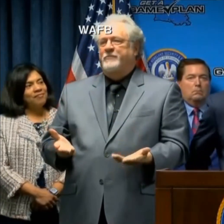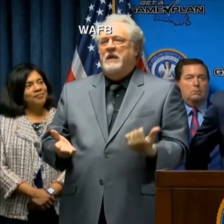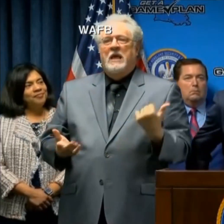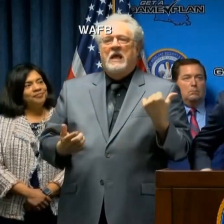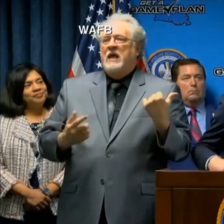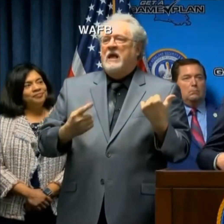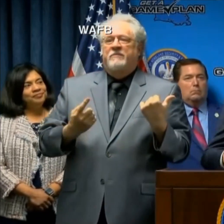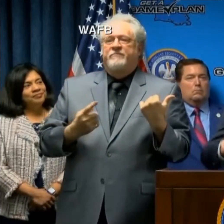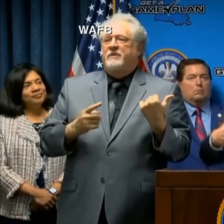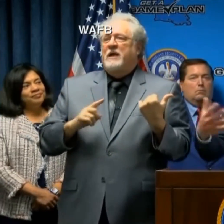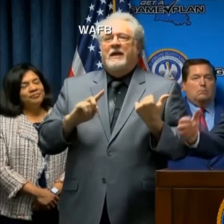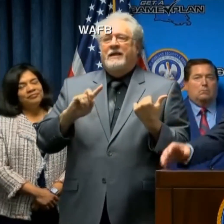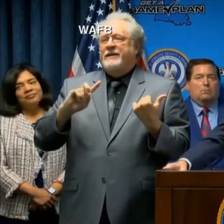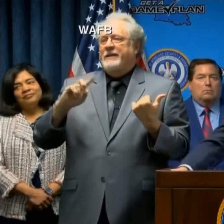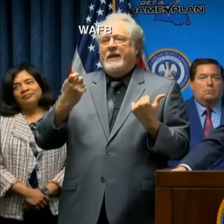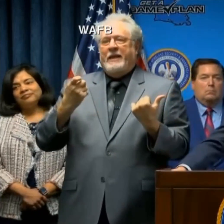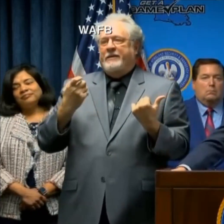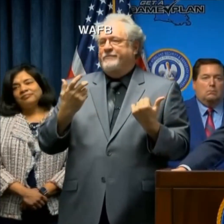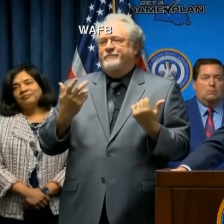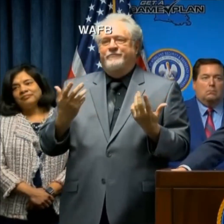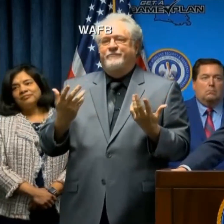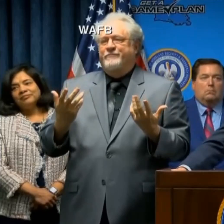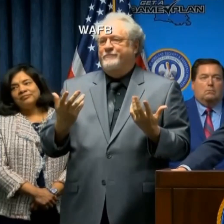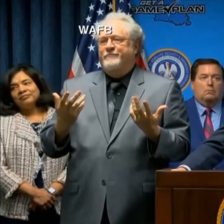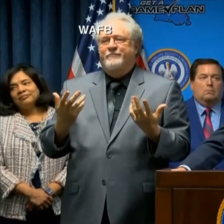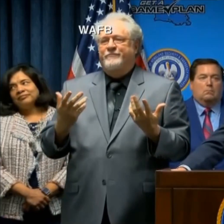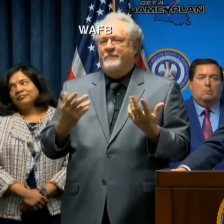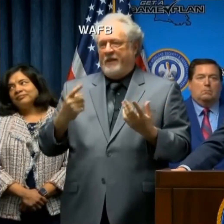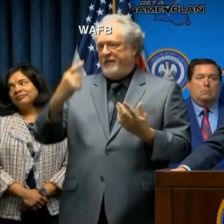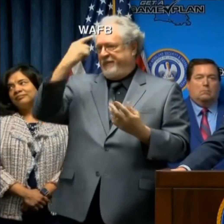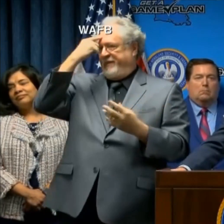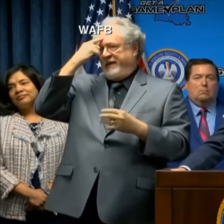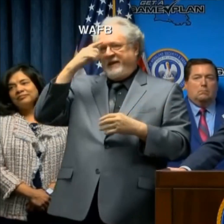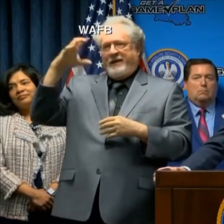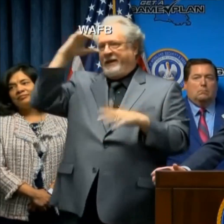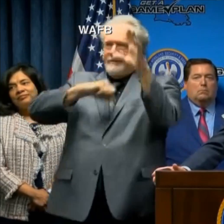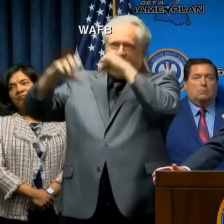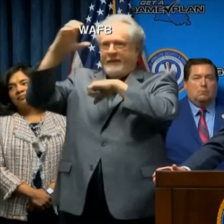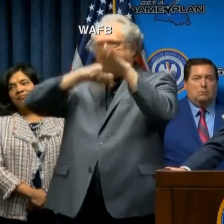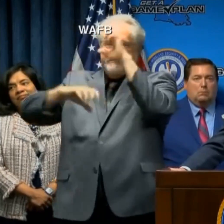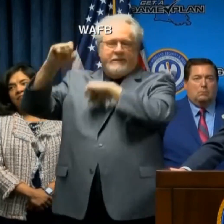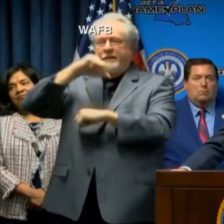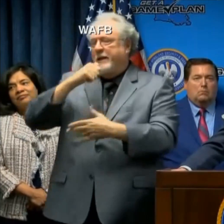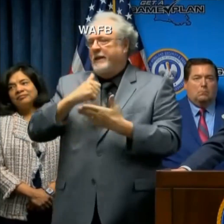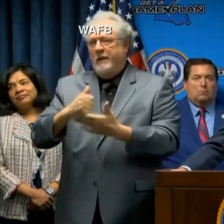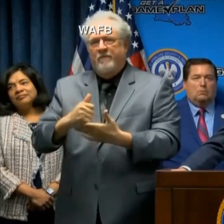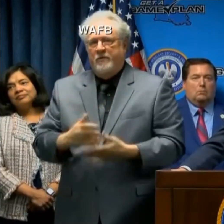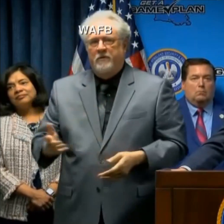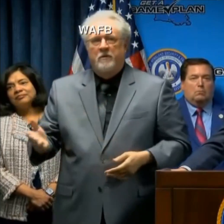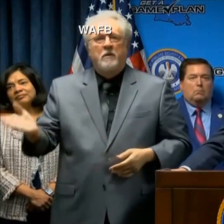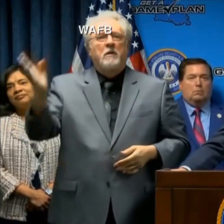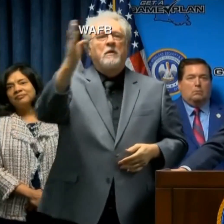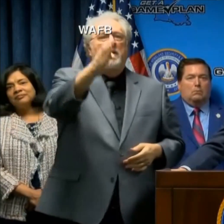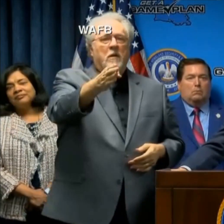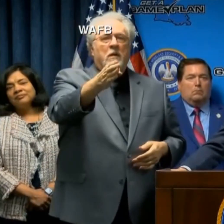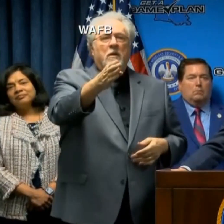engage in that kind of guessing okay it just wouldn't be helpful yes sir you